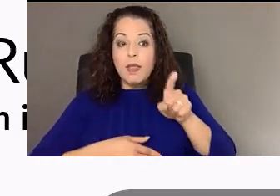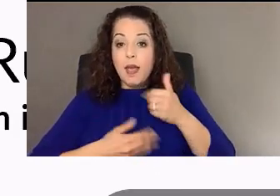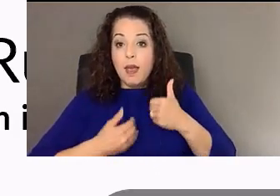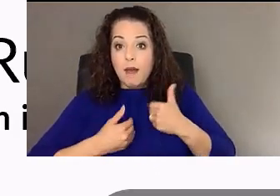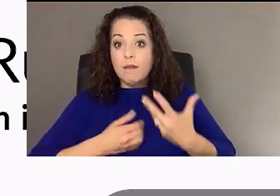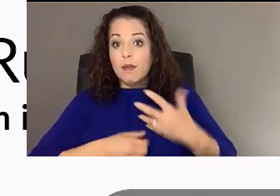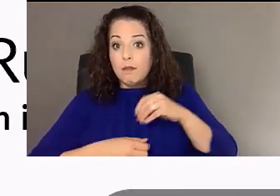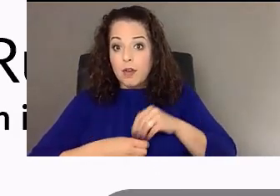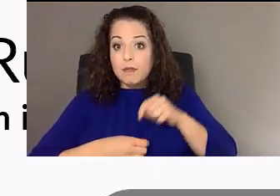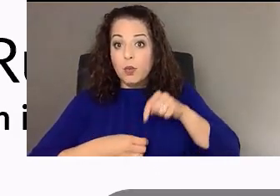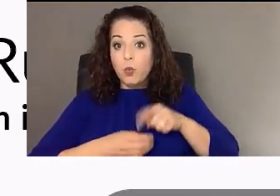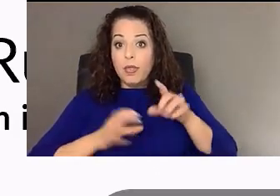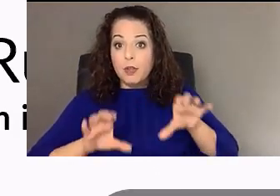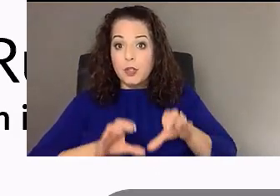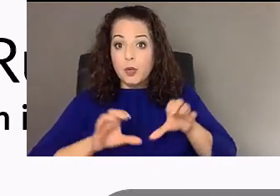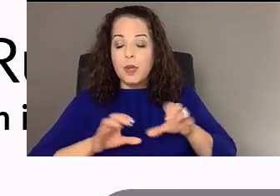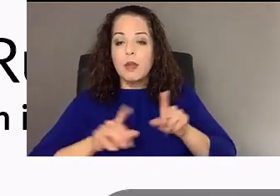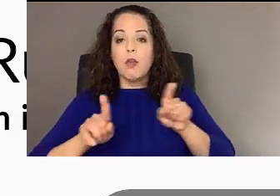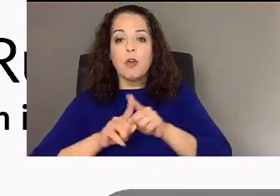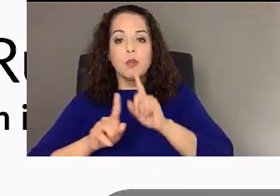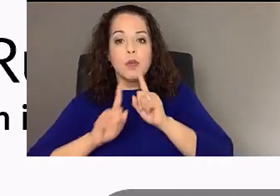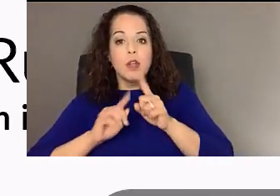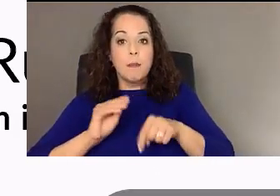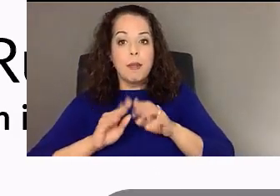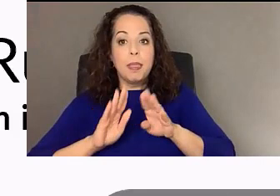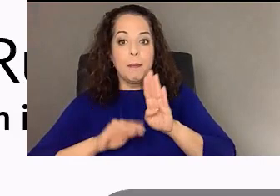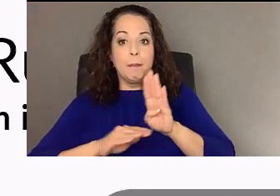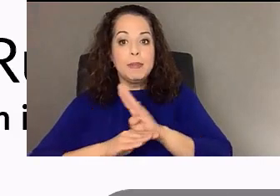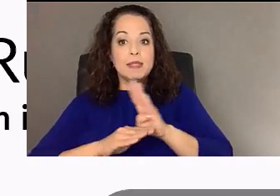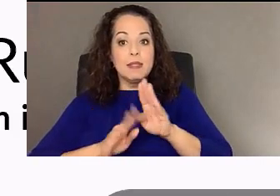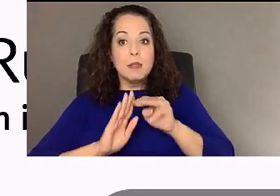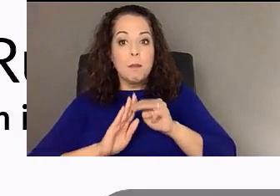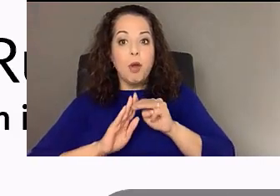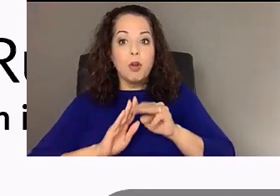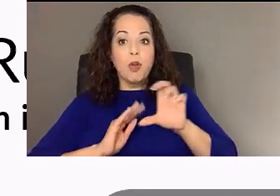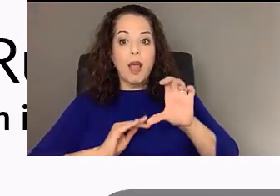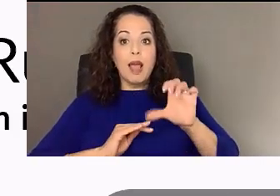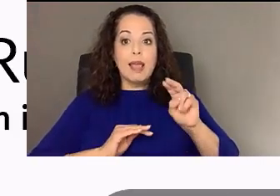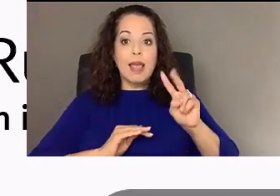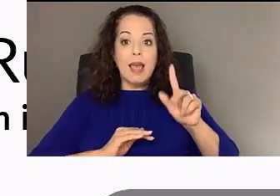And then we also talk about the Business Model Canvas. And so you don't have to be a business to use that.